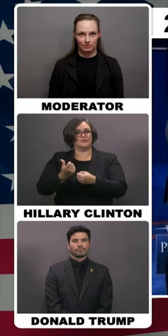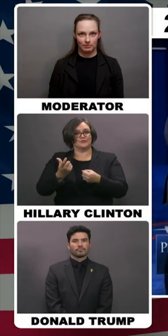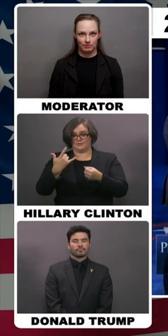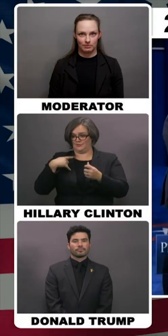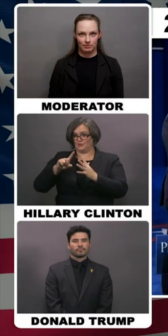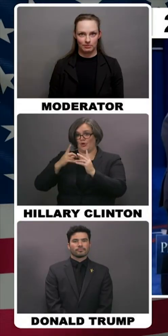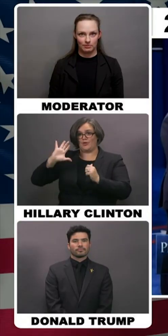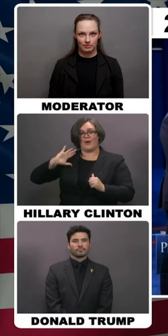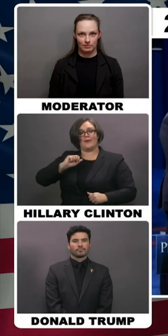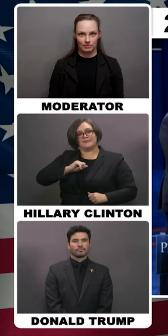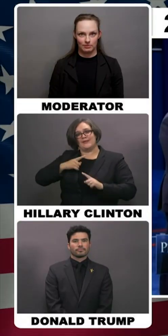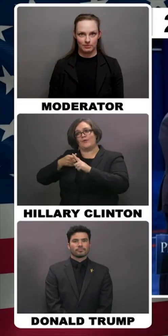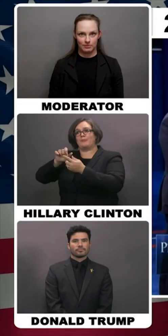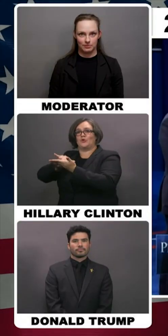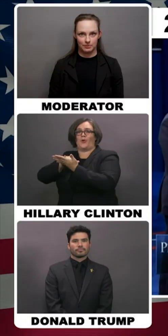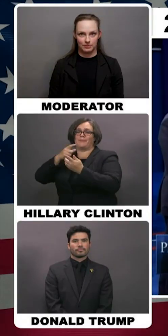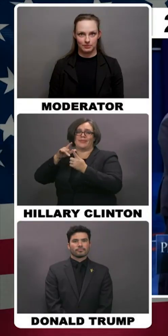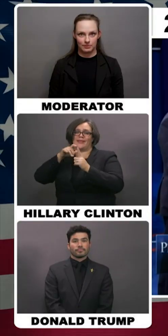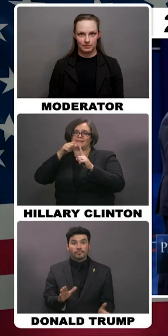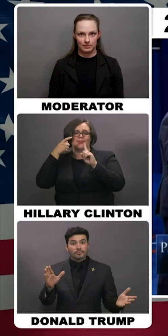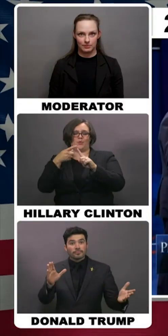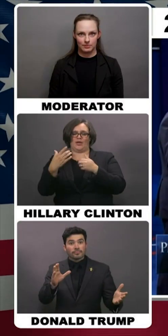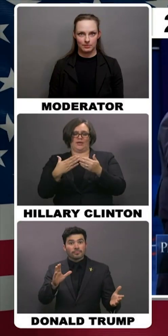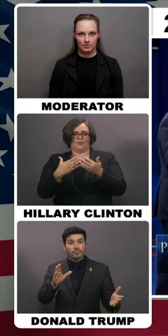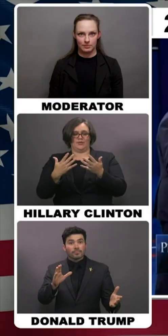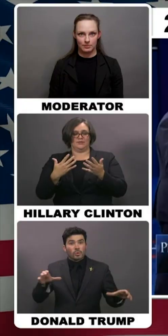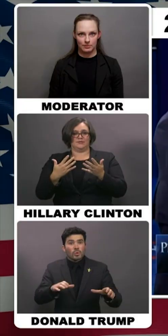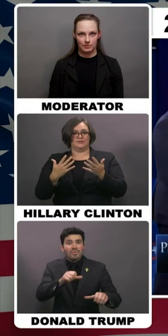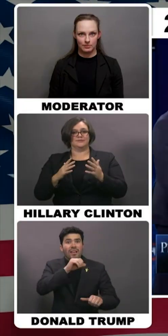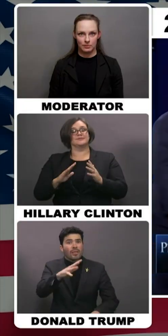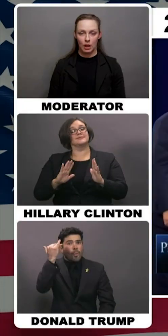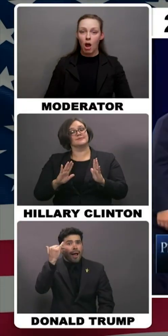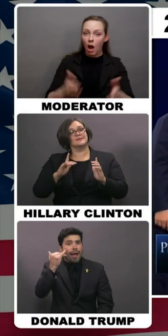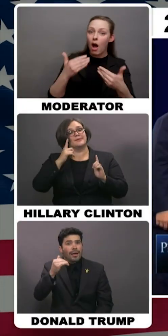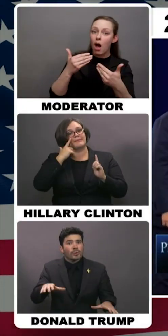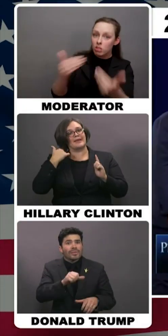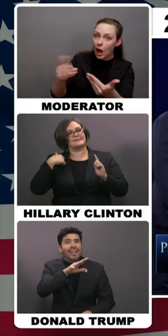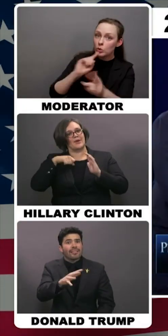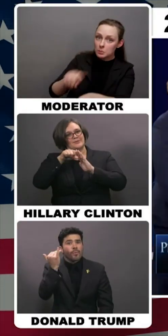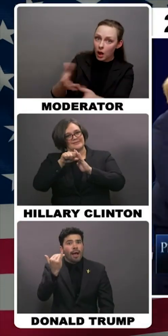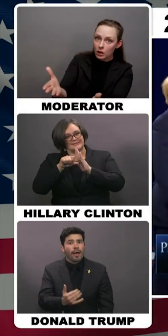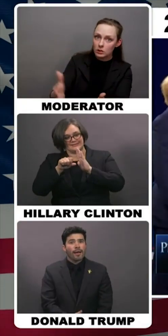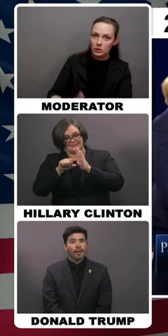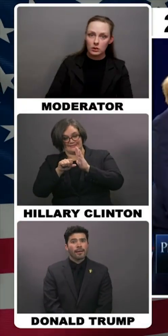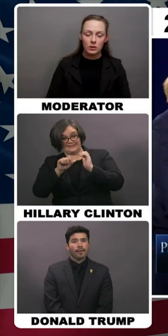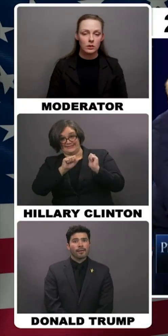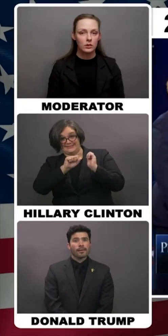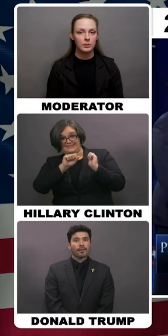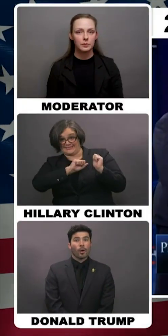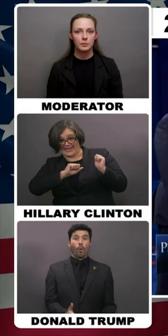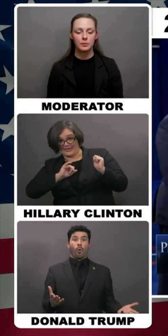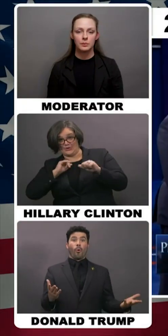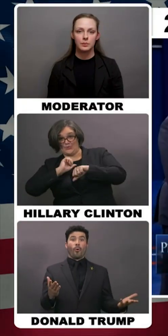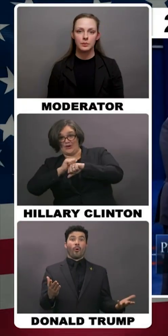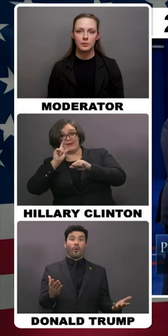But that's not the point here. Why didn't you Do it? Why didn't you do it? Allow To respond. 'cause I was a senator with a Republican president. Oh really? I will be the president. You